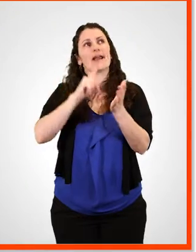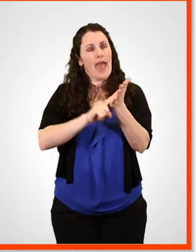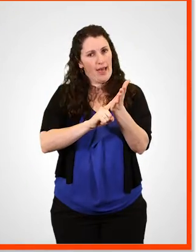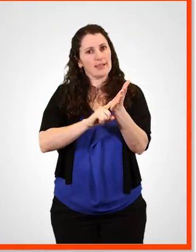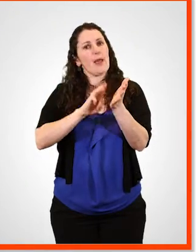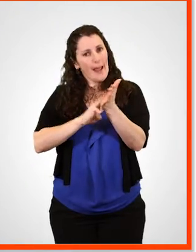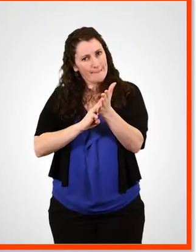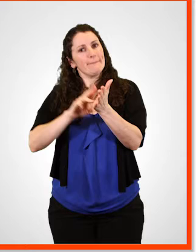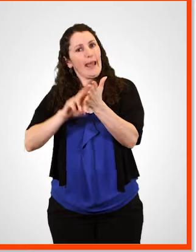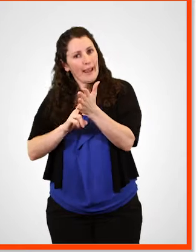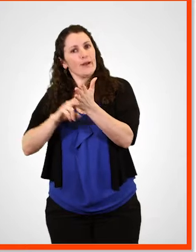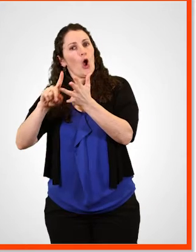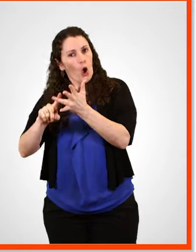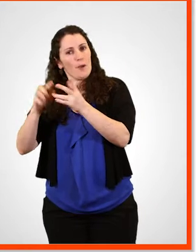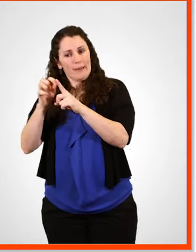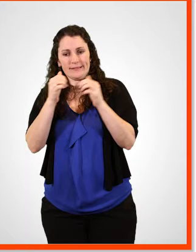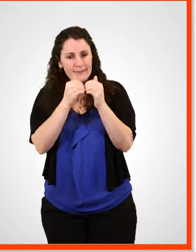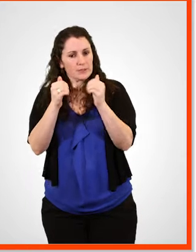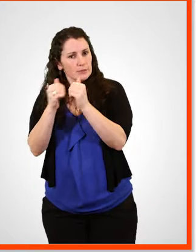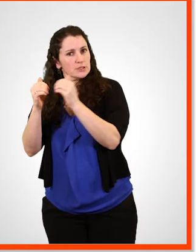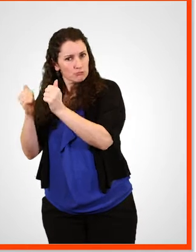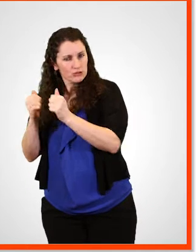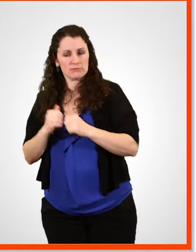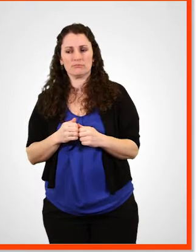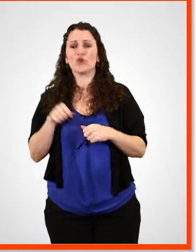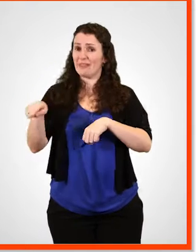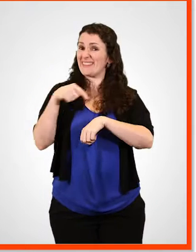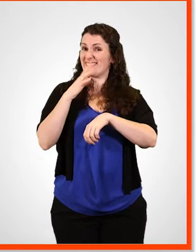So singing the alphabet is one thing that children do at this stage.